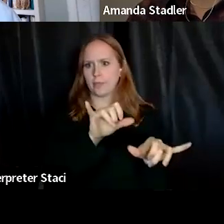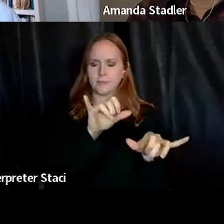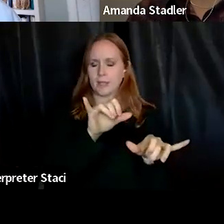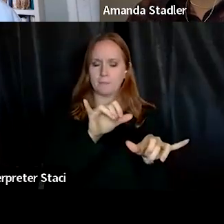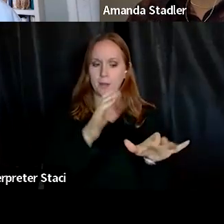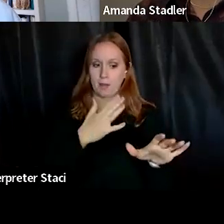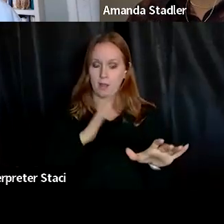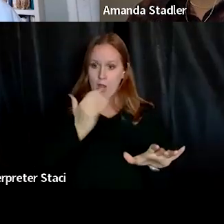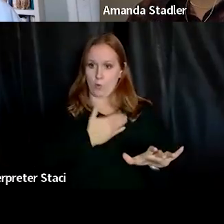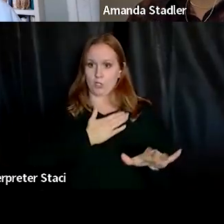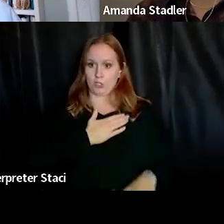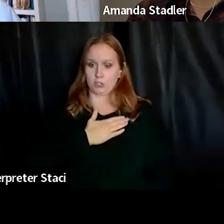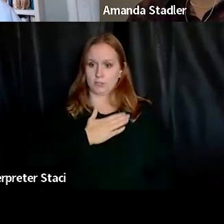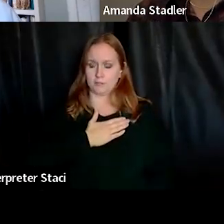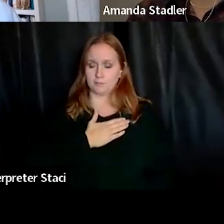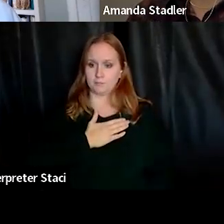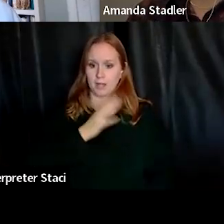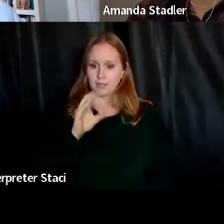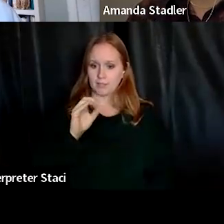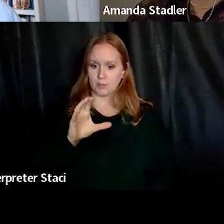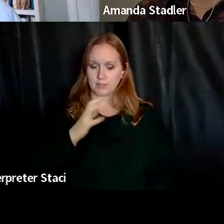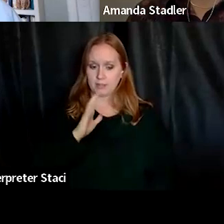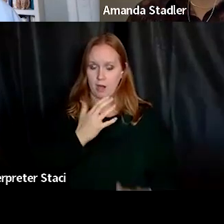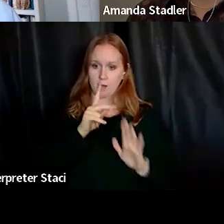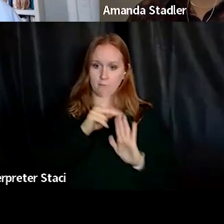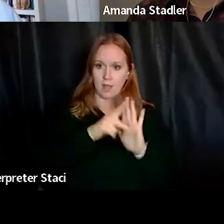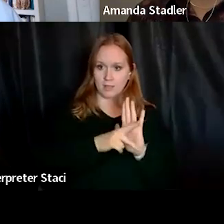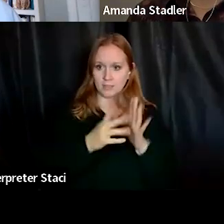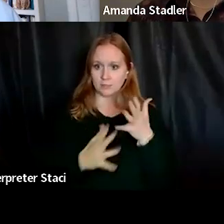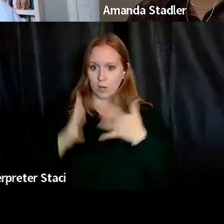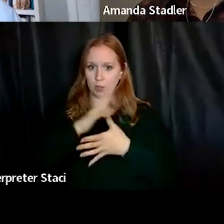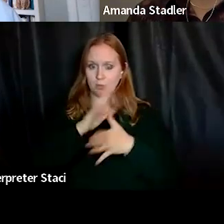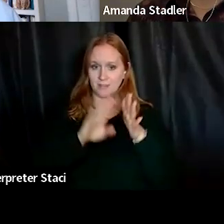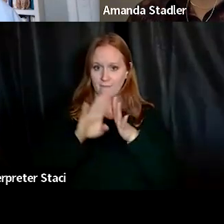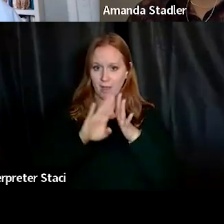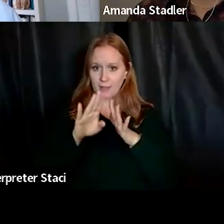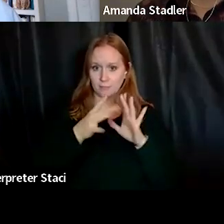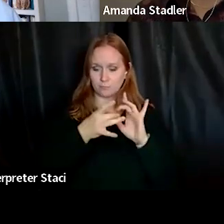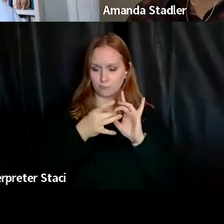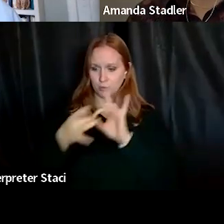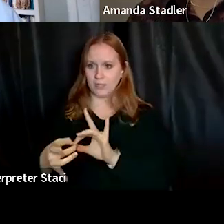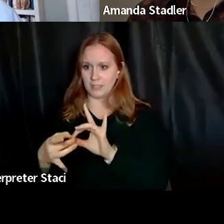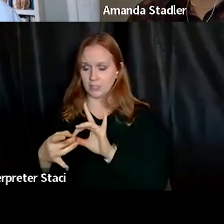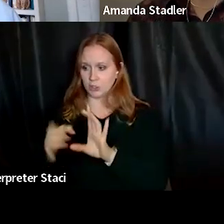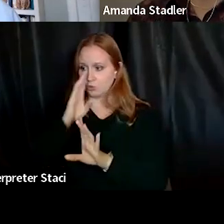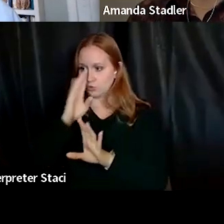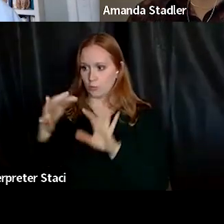So again, our policies and priorities were developed in response to direct feedback from our membership.